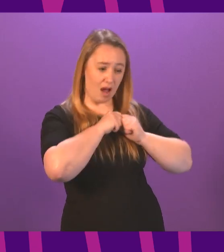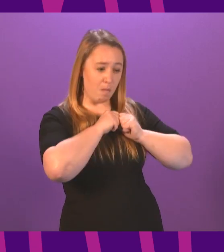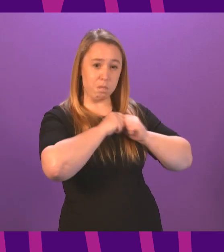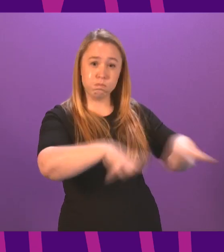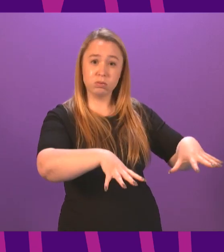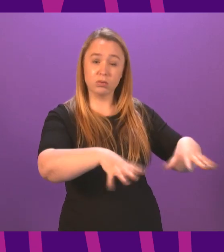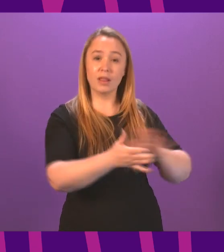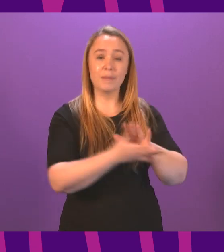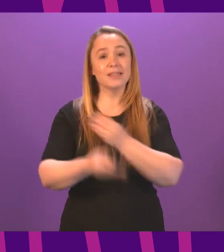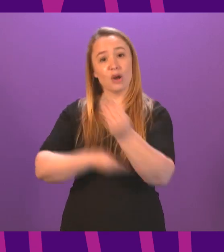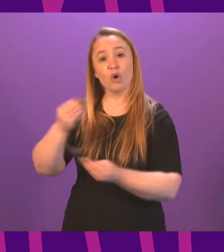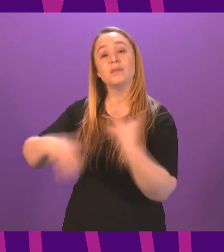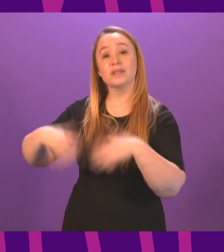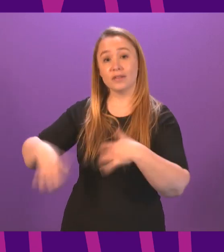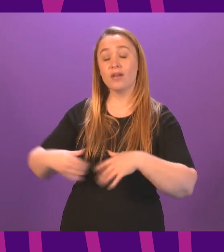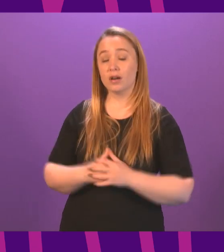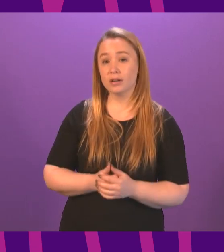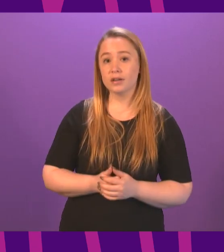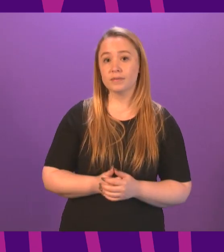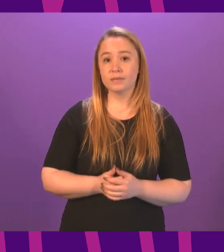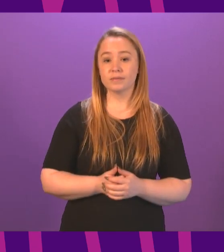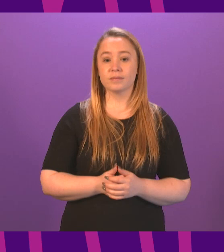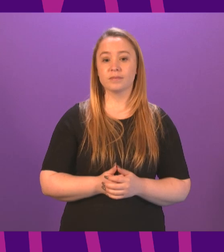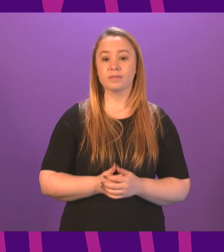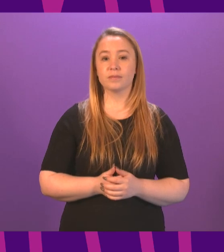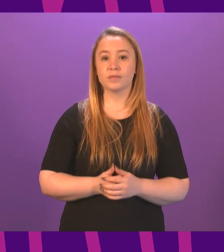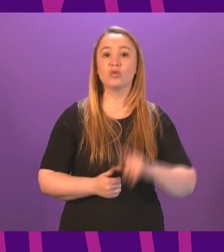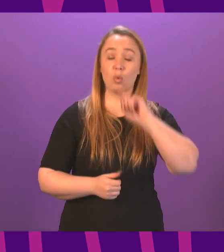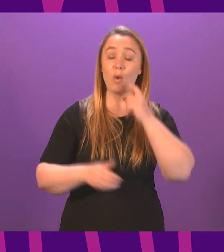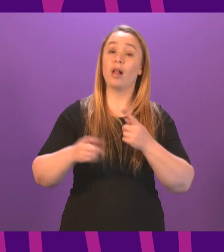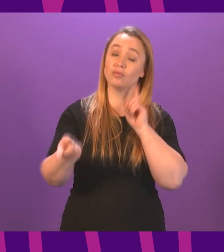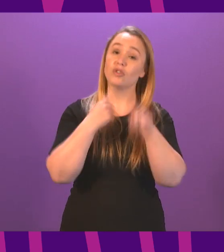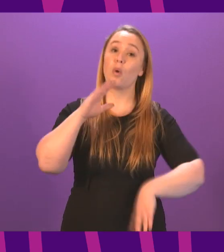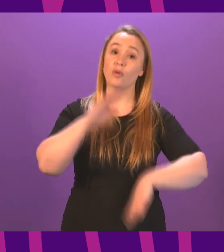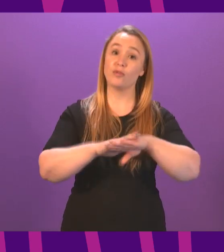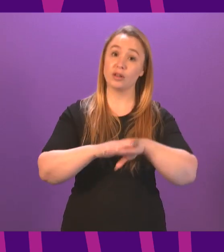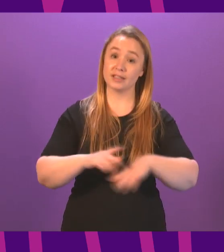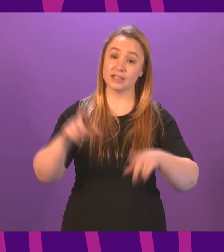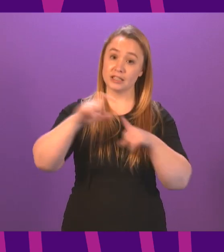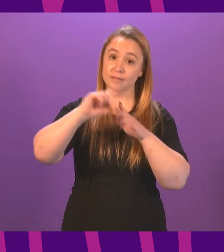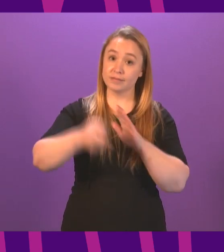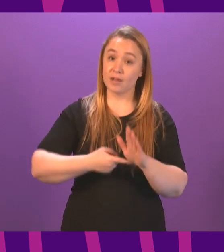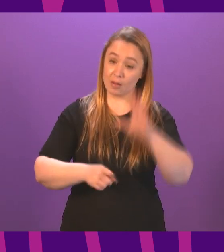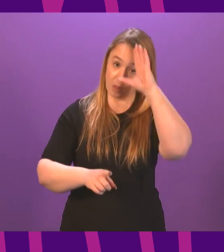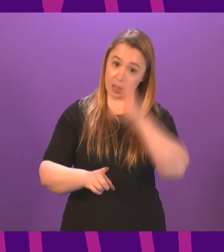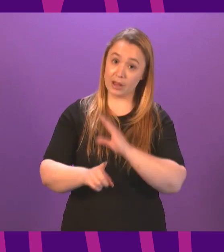fully. I undertake to look particularly carefully at the specific point that he has raised.